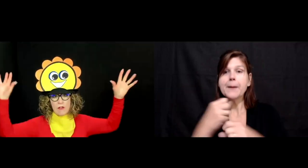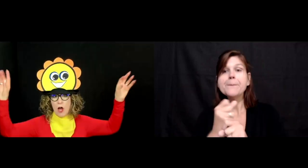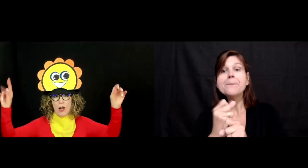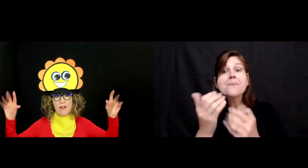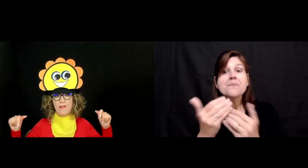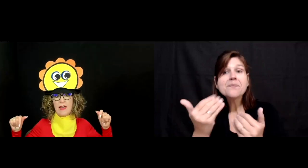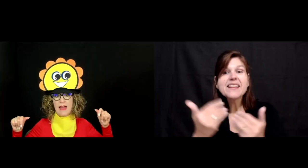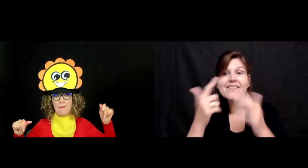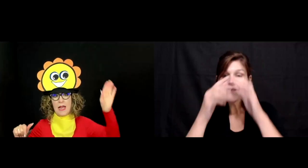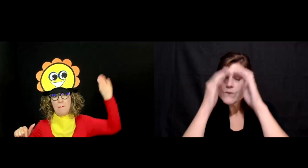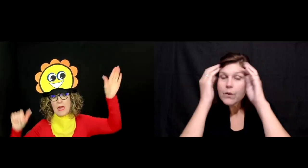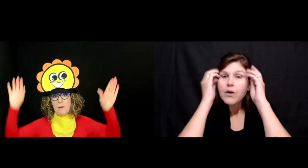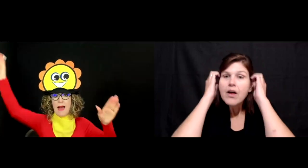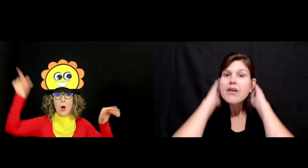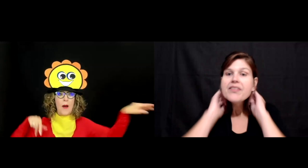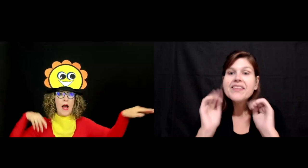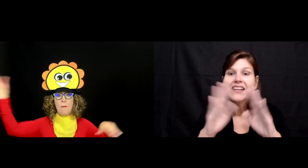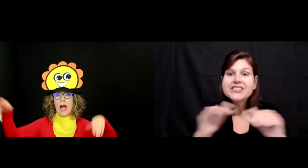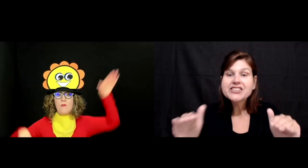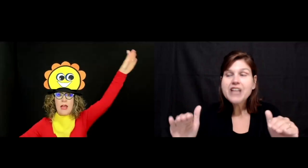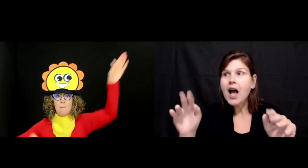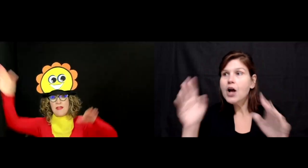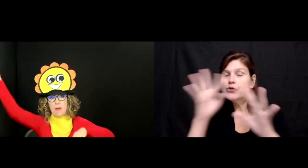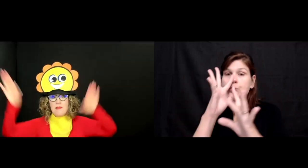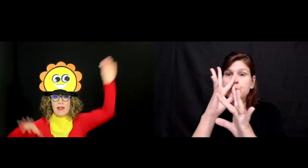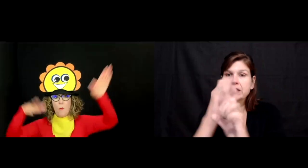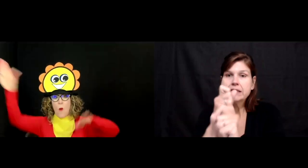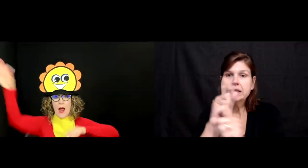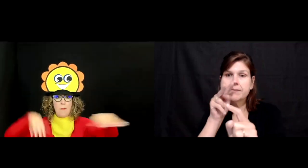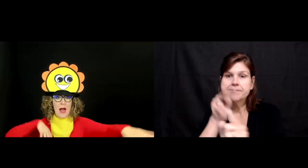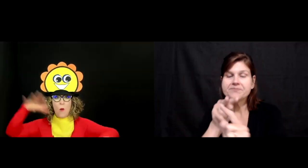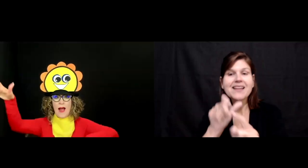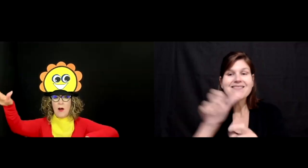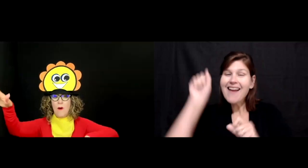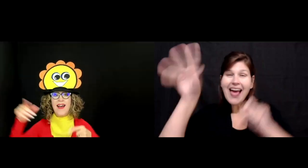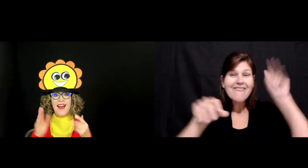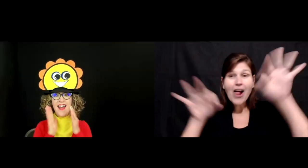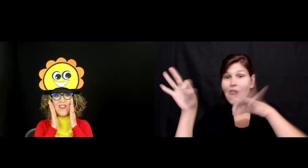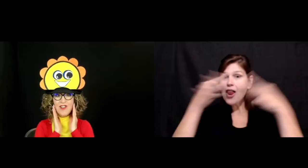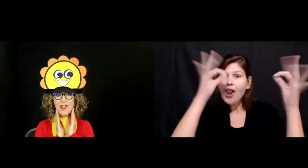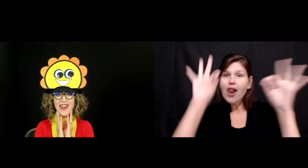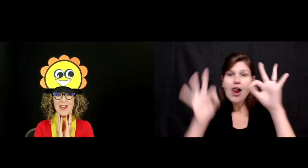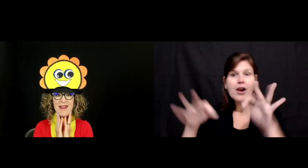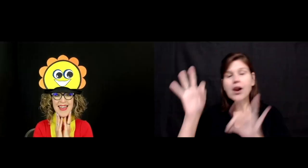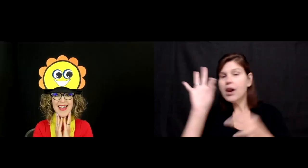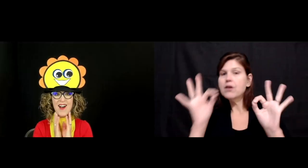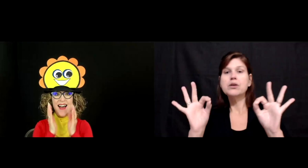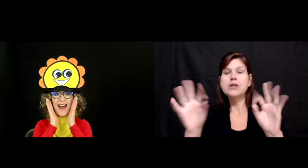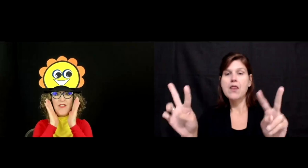'cause there's not lots of things happening. "Ping, pow, pow, pow! Zip, zip, zip! Wow! Pow-wow!" They're just looking at me.